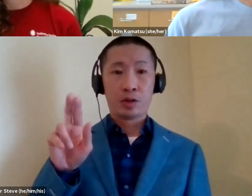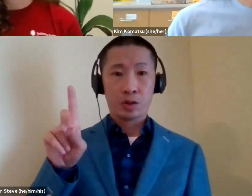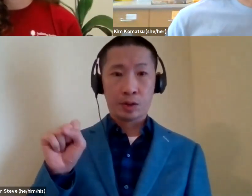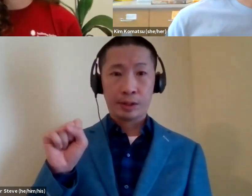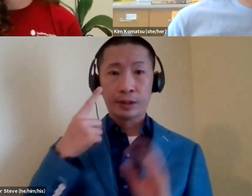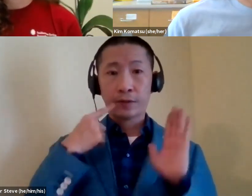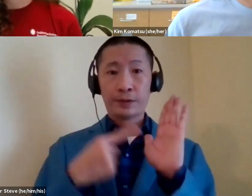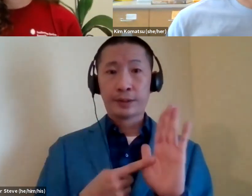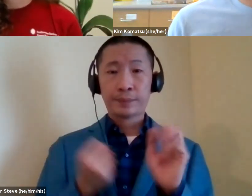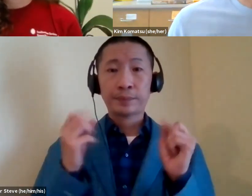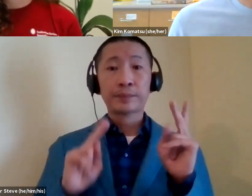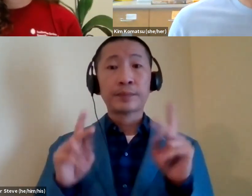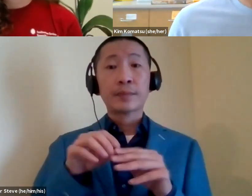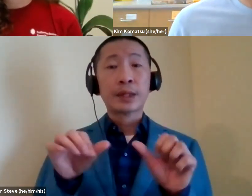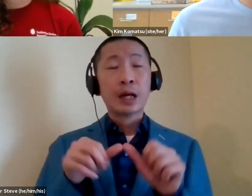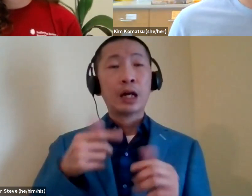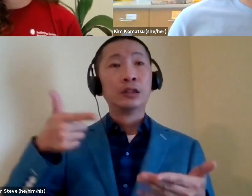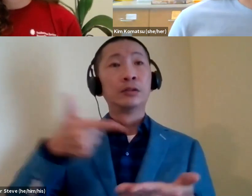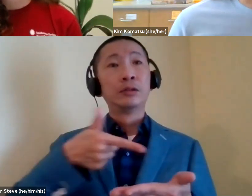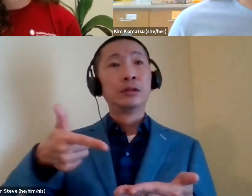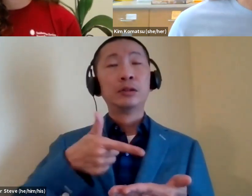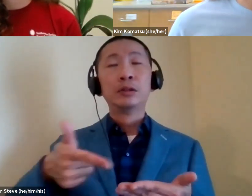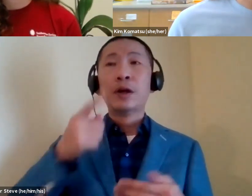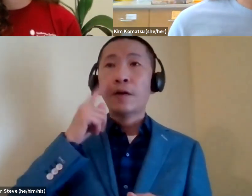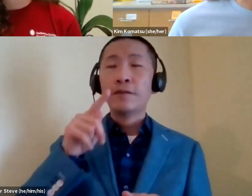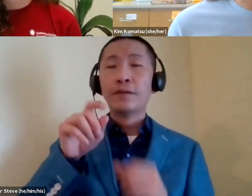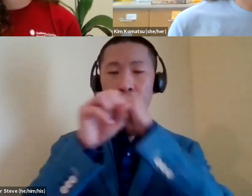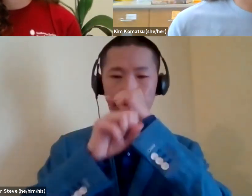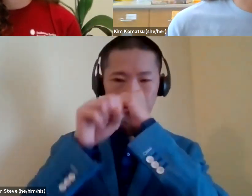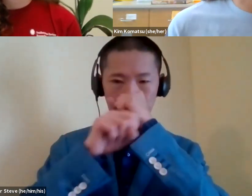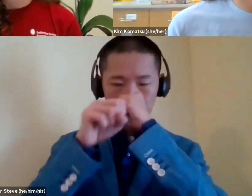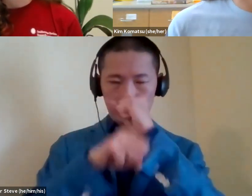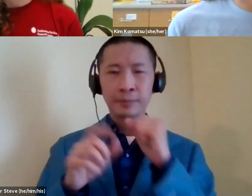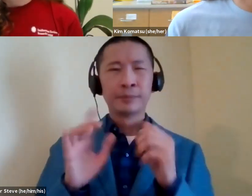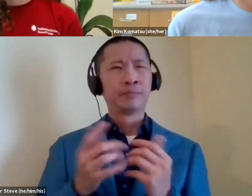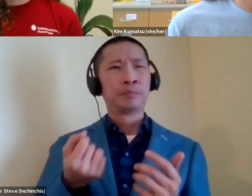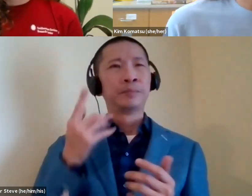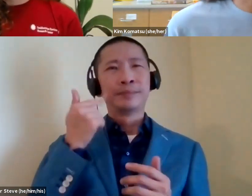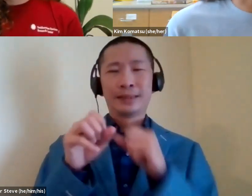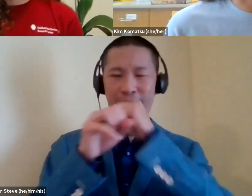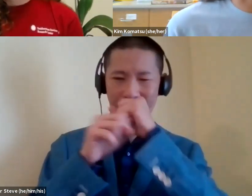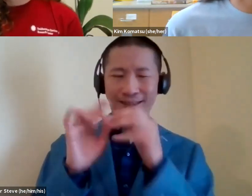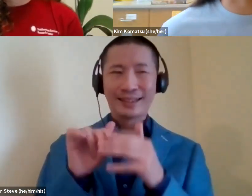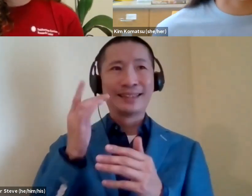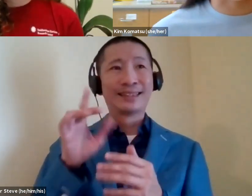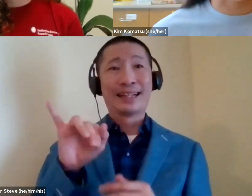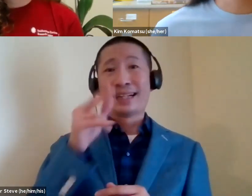Kim Komatsu (she/her): Lots of people in the area spray for mosquitoes, which is understandable because mosquitoes are an insect that I myself don't like very much either.